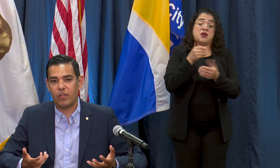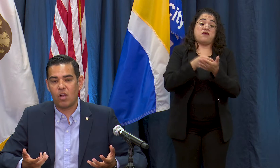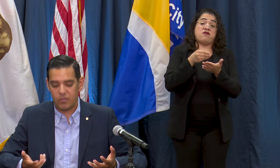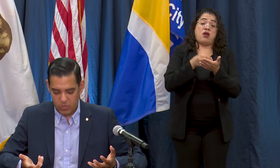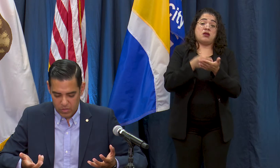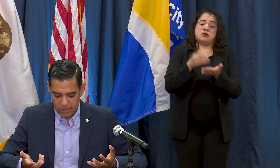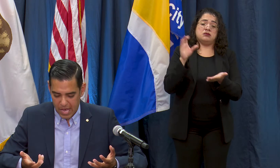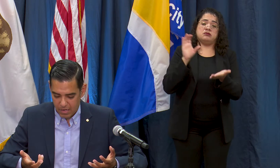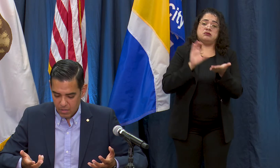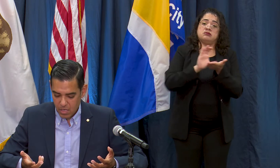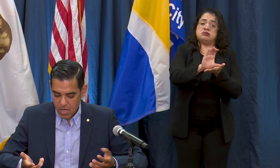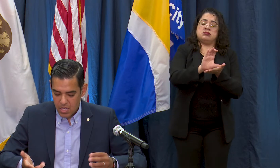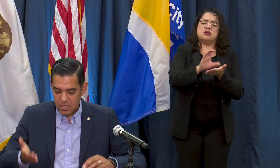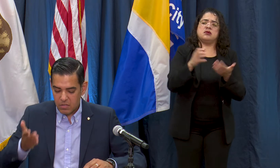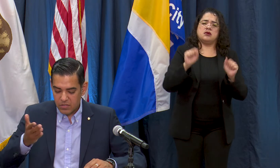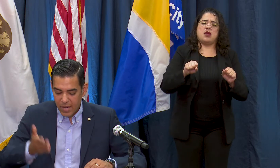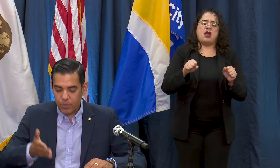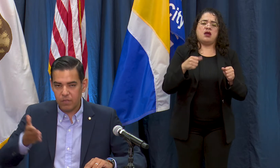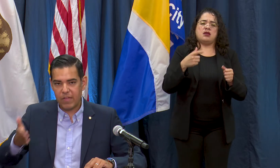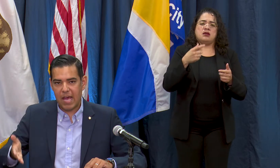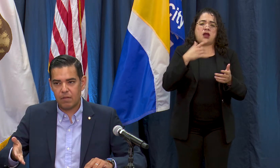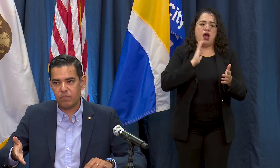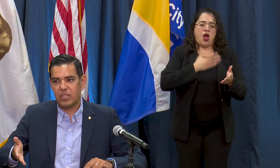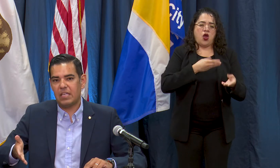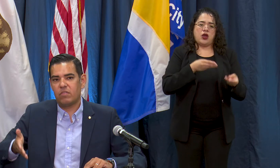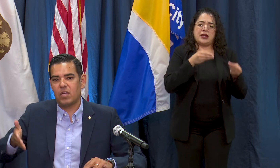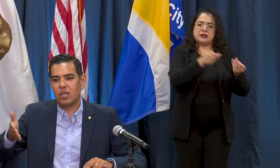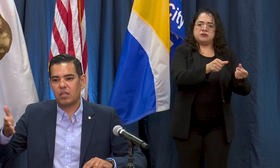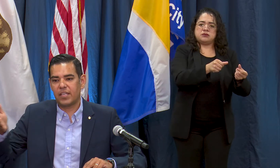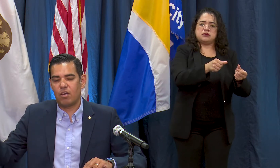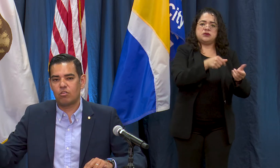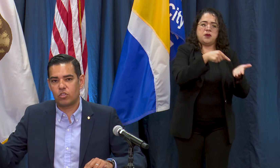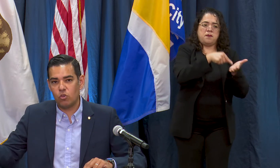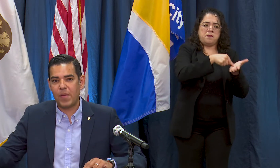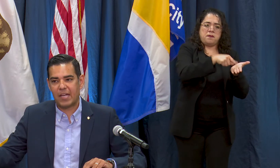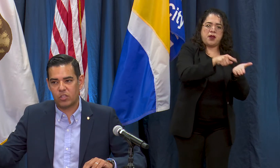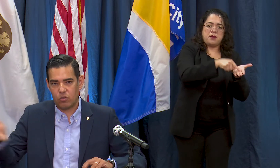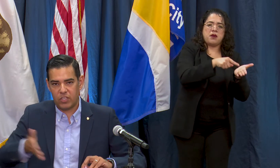of the costs that we have had. Separate of that, in the Cares 2.0 package or the